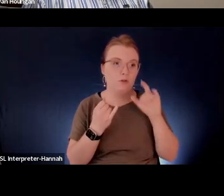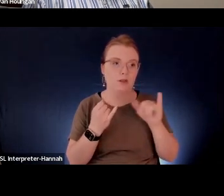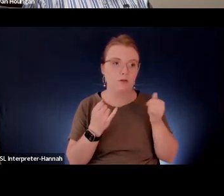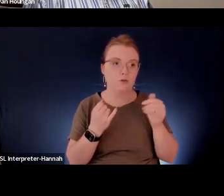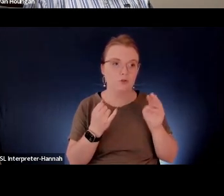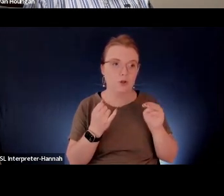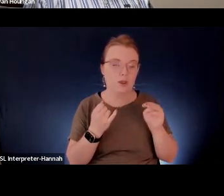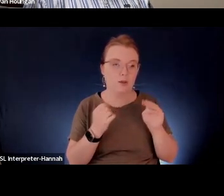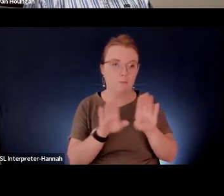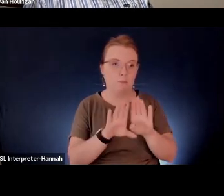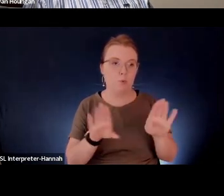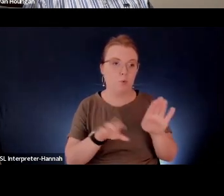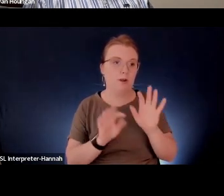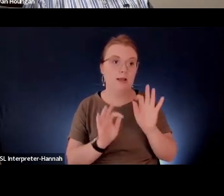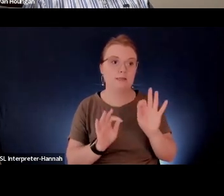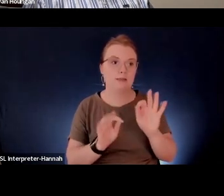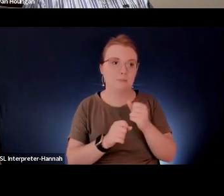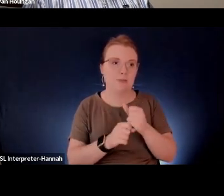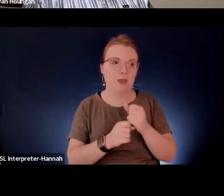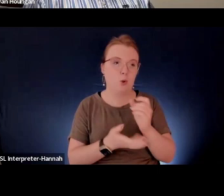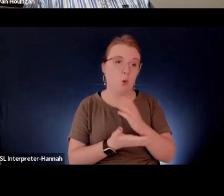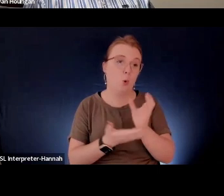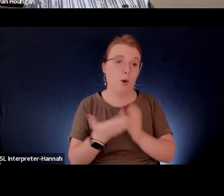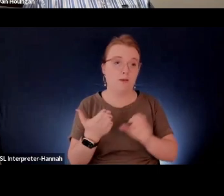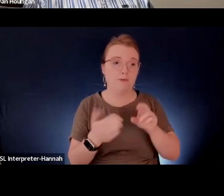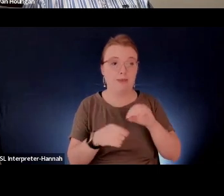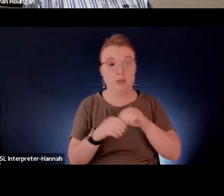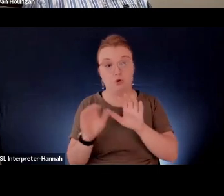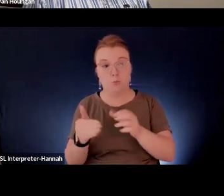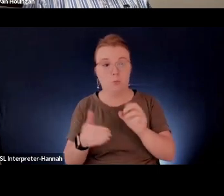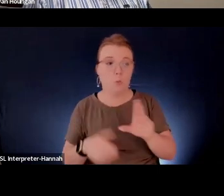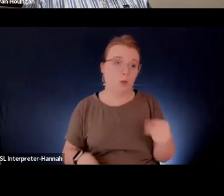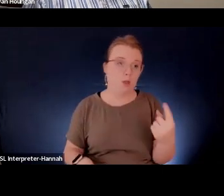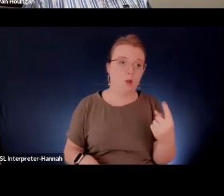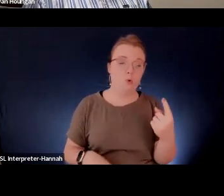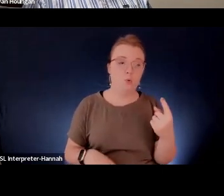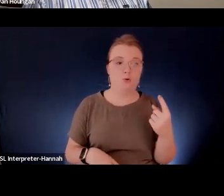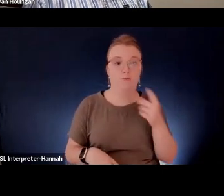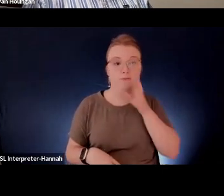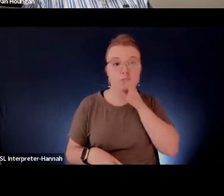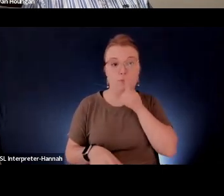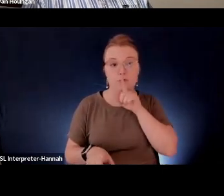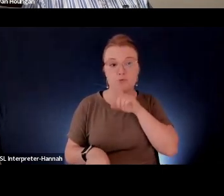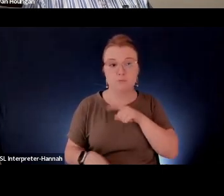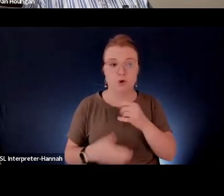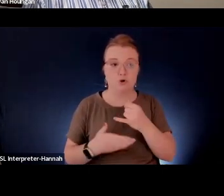Make choreography in group or alone. Verbally respond, draw, or write words.